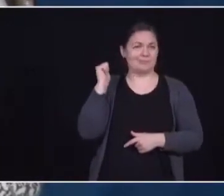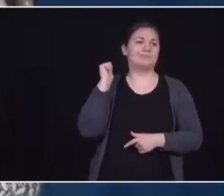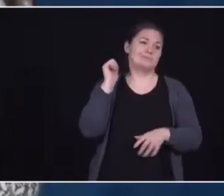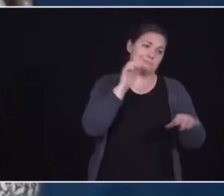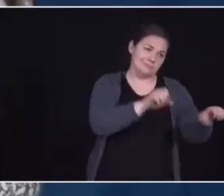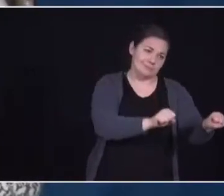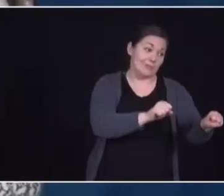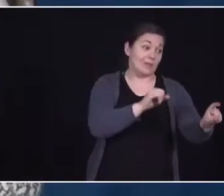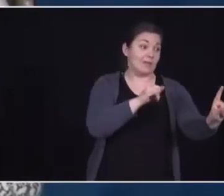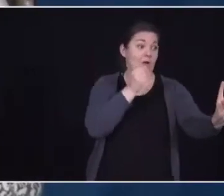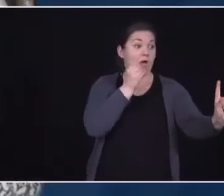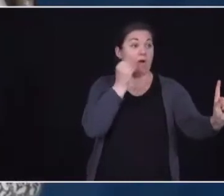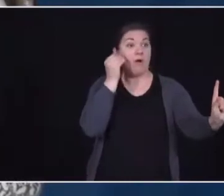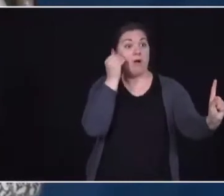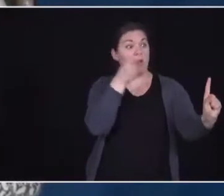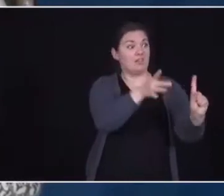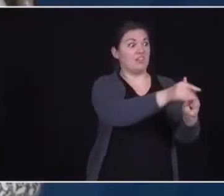through the grace hospital for offloading